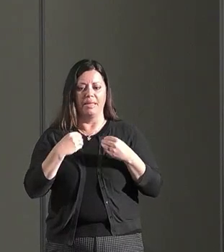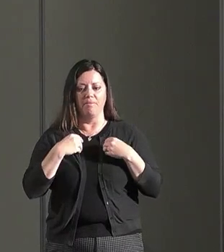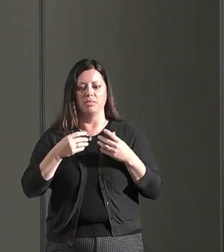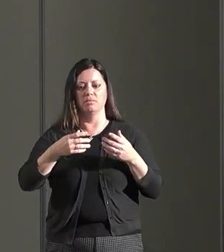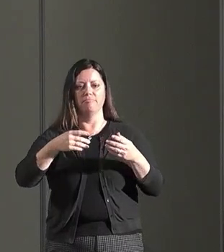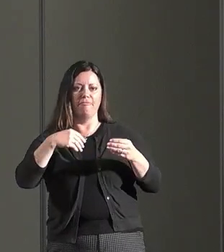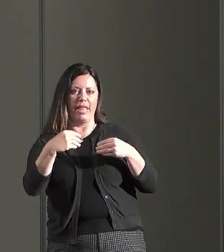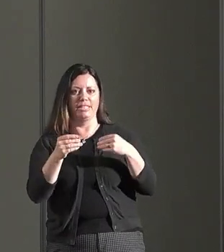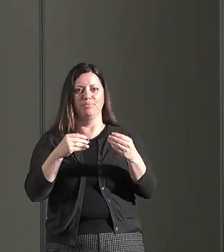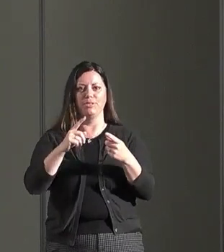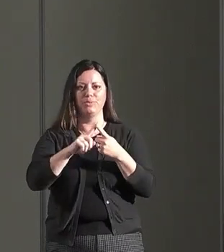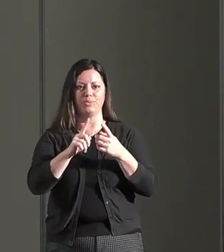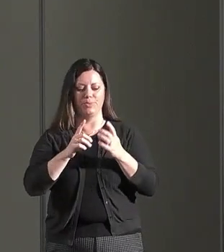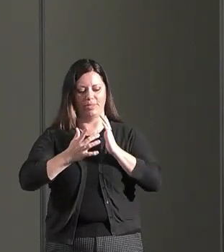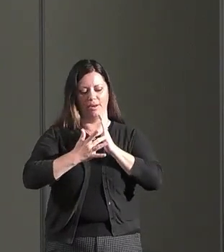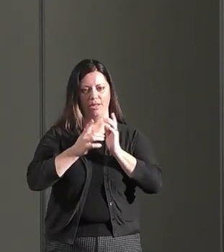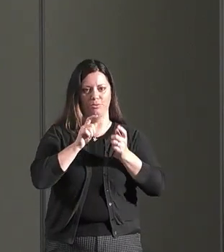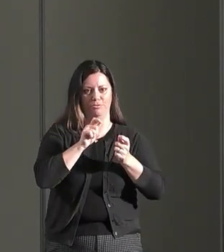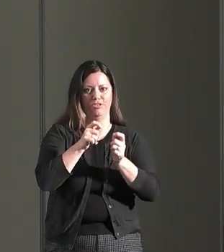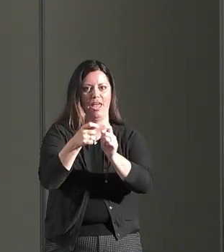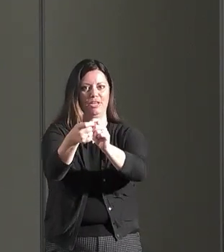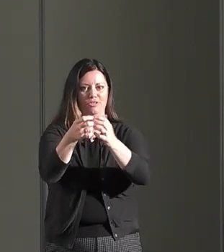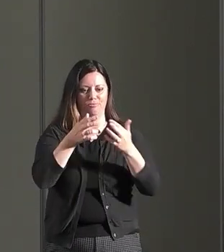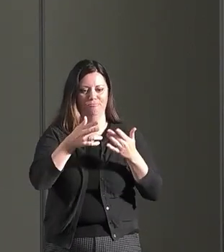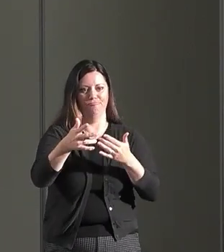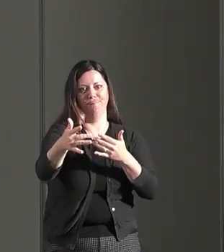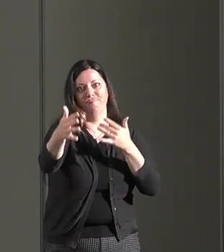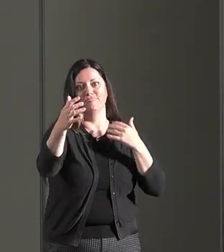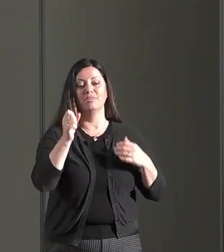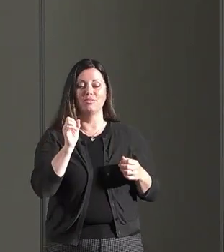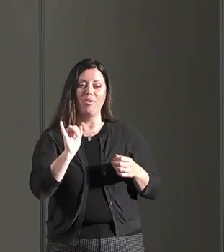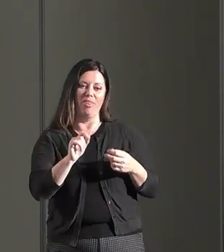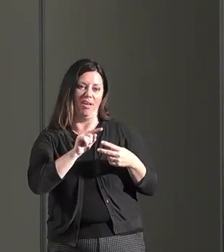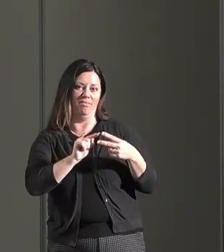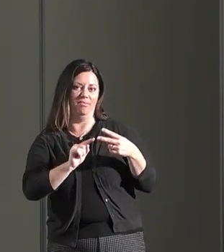with technology in the long term. So yeah those would I would say are the primary